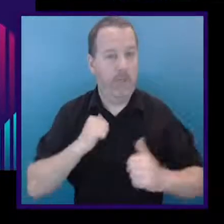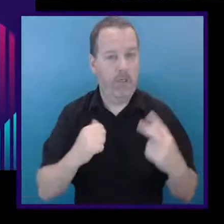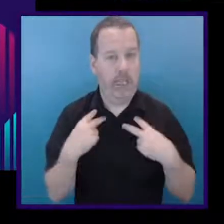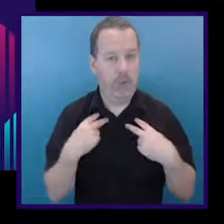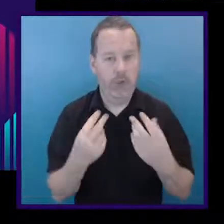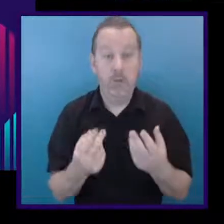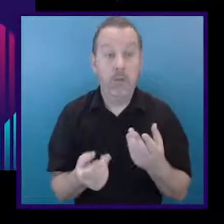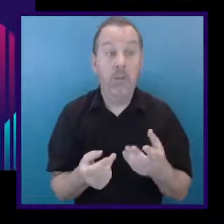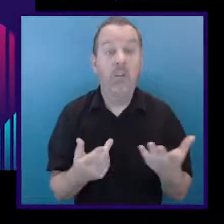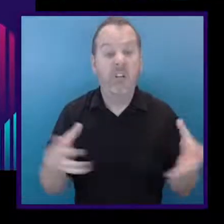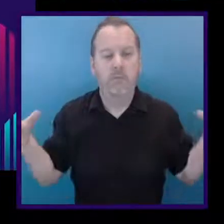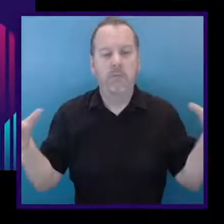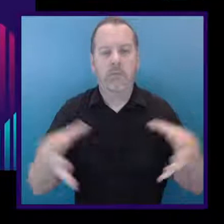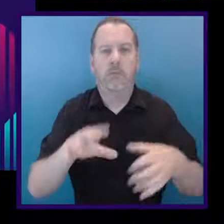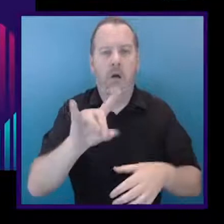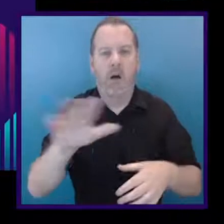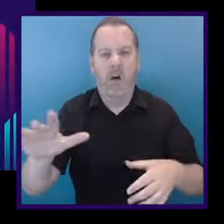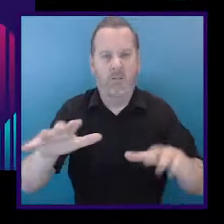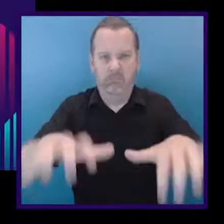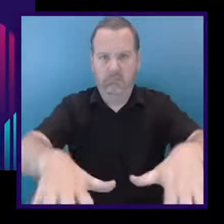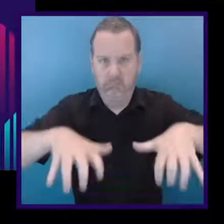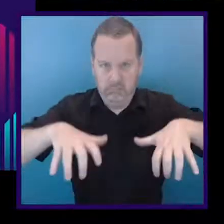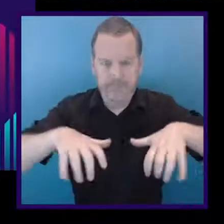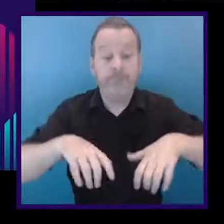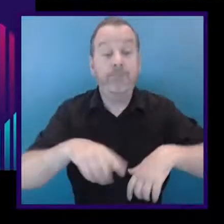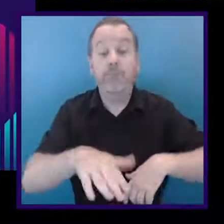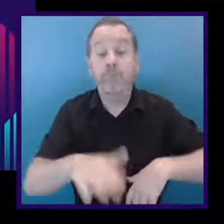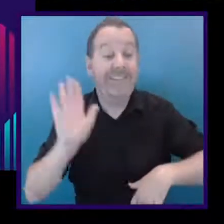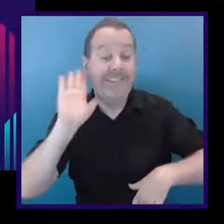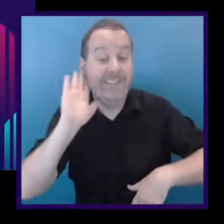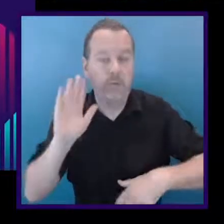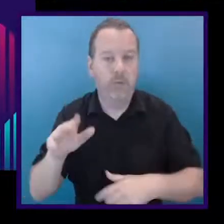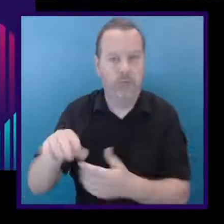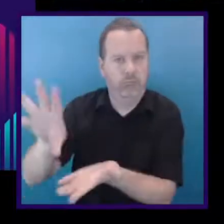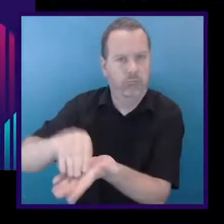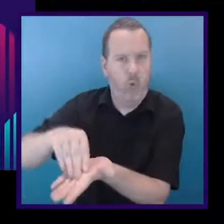are asked to listen to a CD track of pre-recorded French or pre-recorded Irish or whatever language